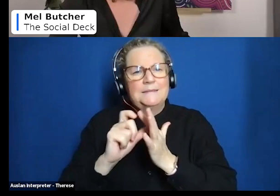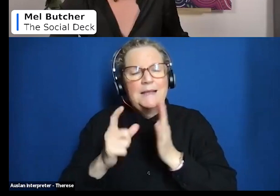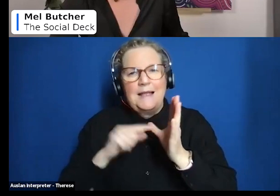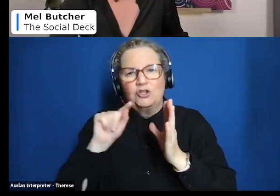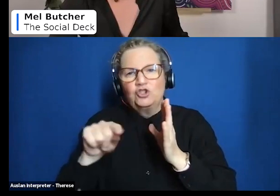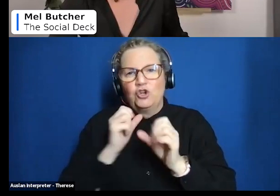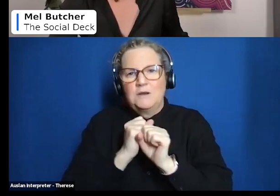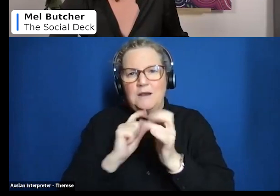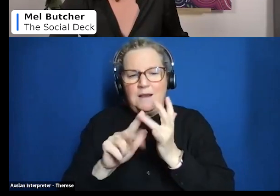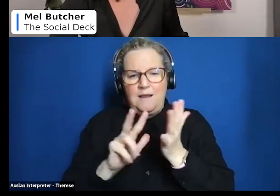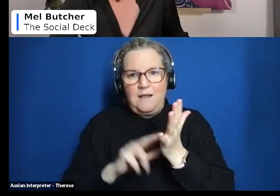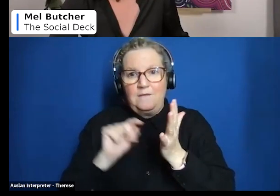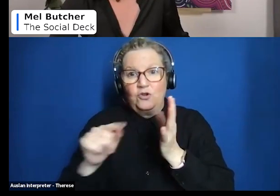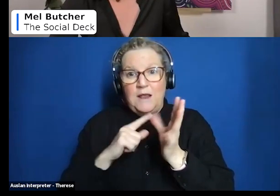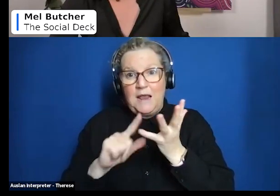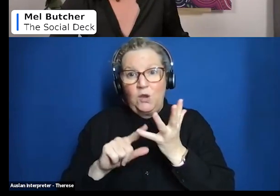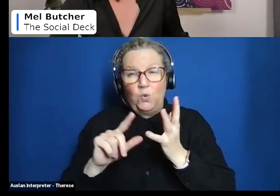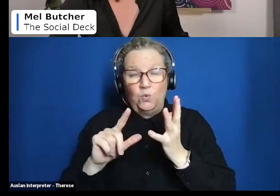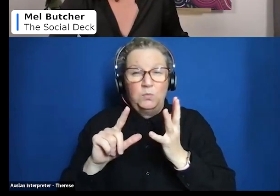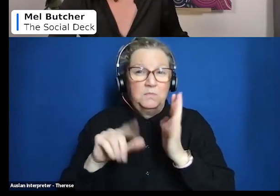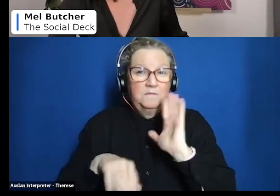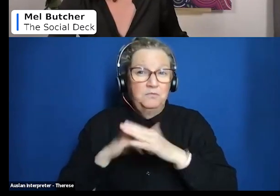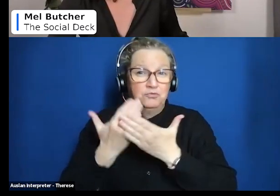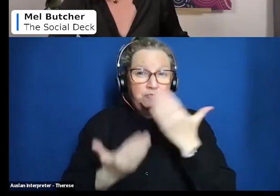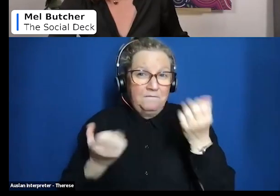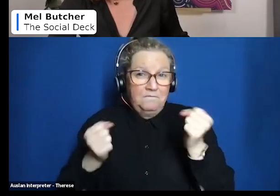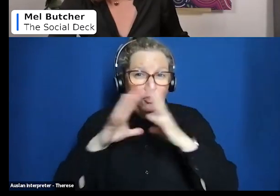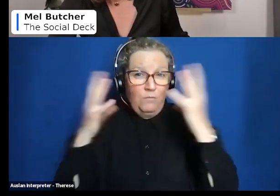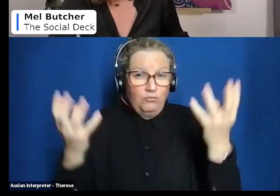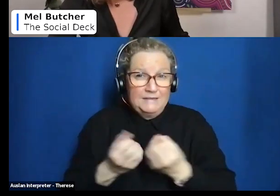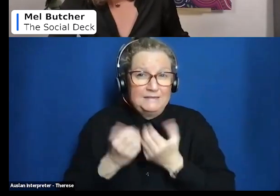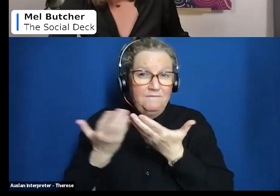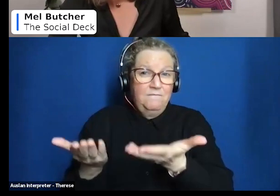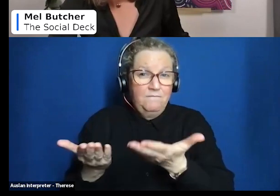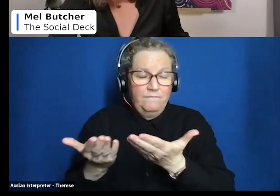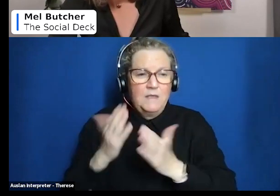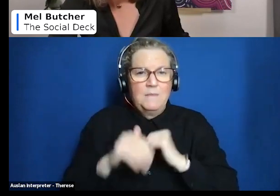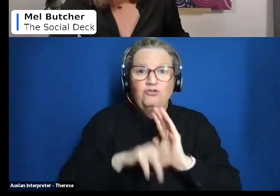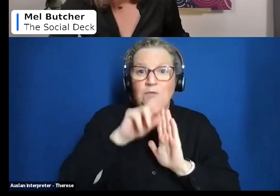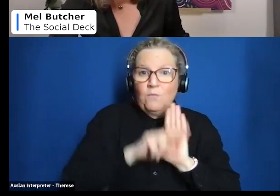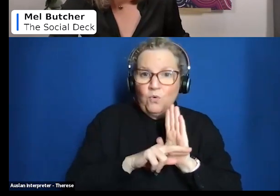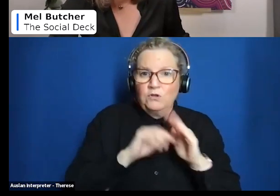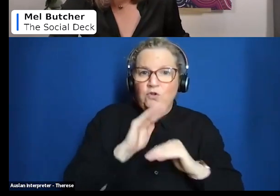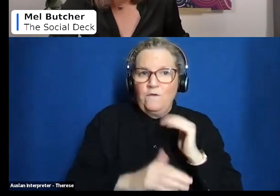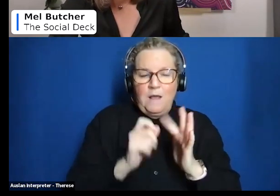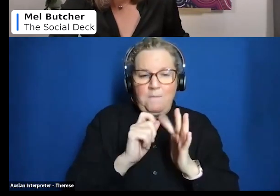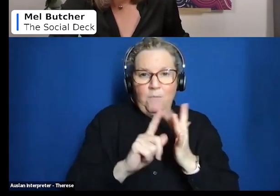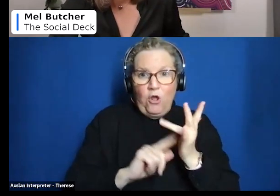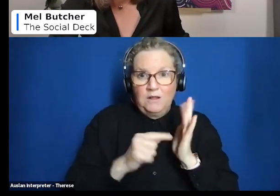is quite comprehensive in this respect in terms of both reports on the pilots, but also how the pilots were formulated.